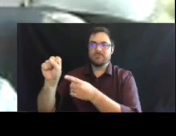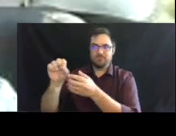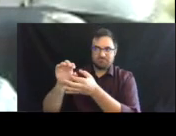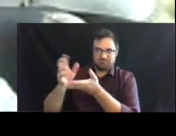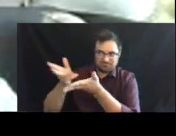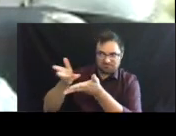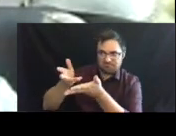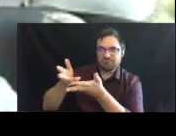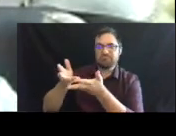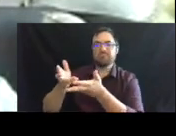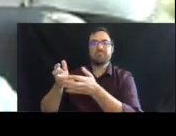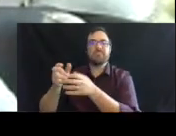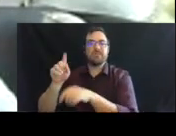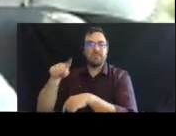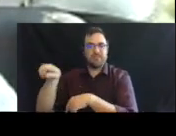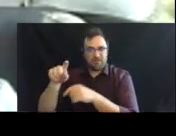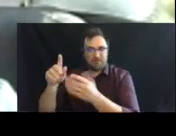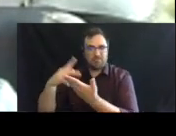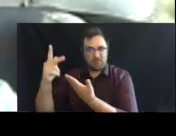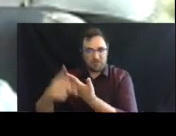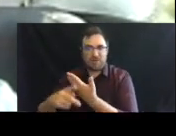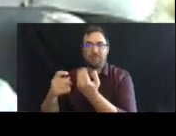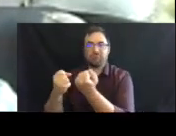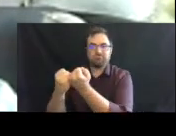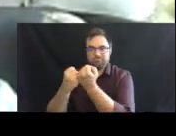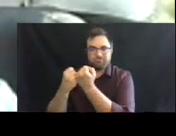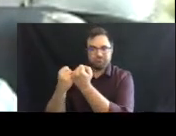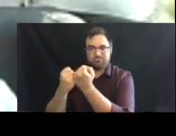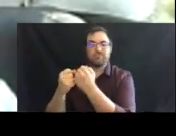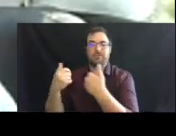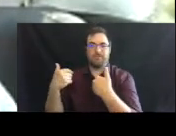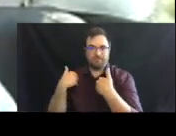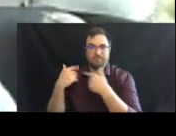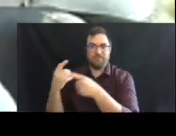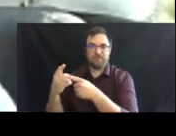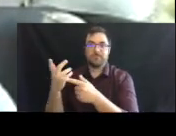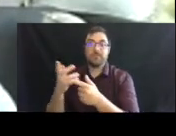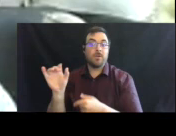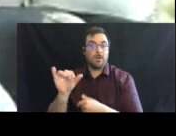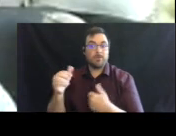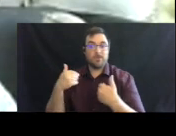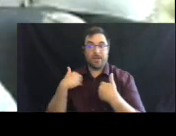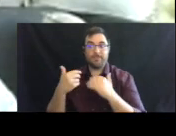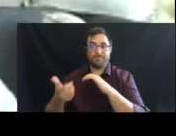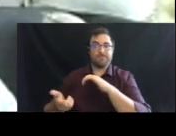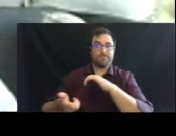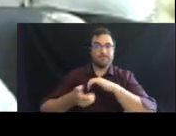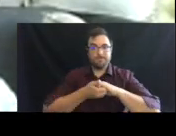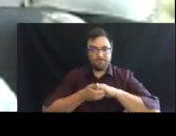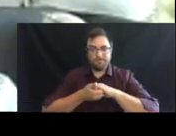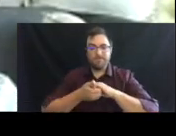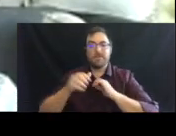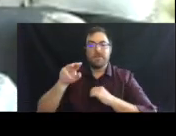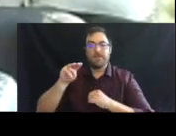the folks in that program. We also, probably even more importantly, have a memorandum of agreement